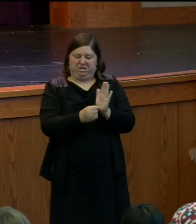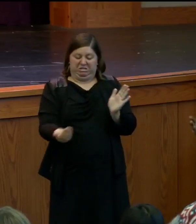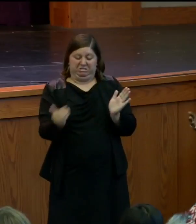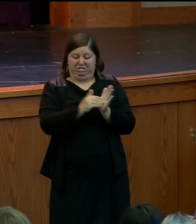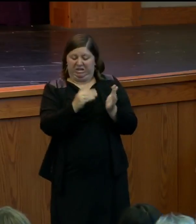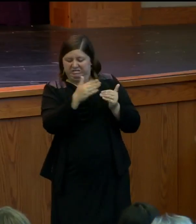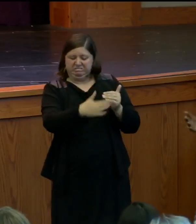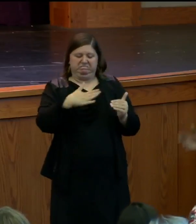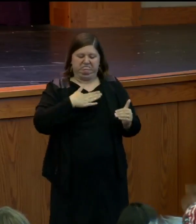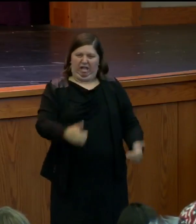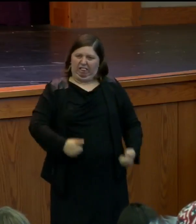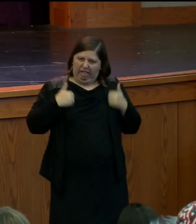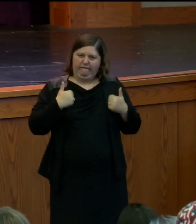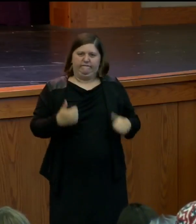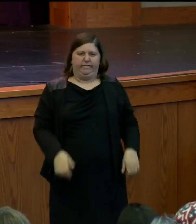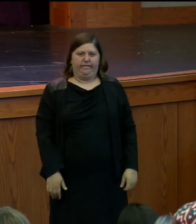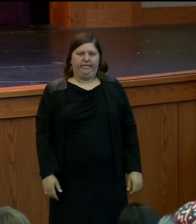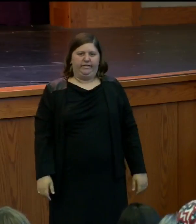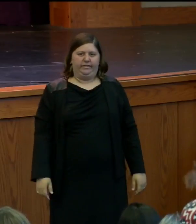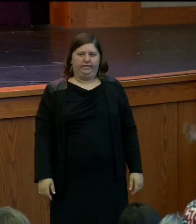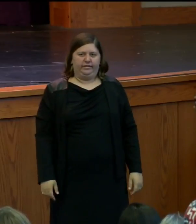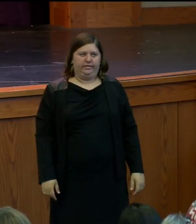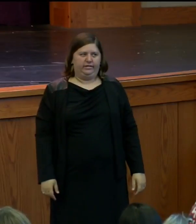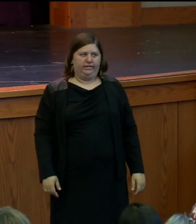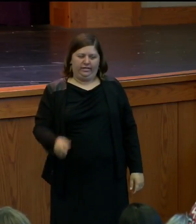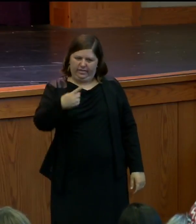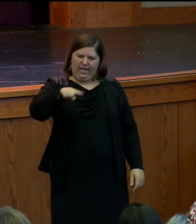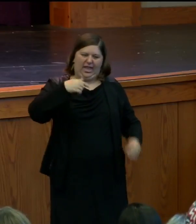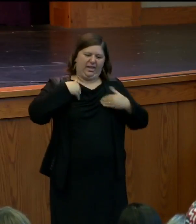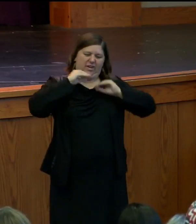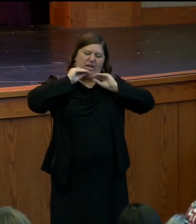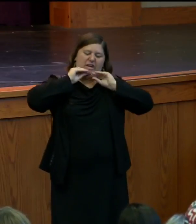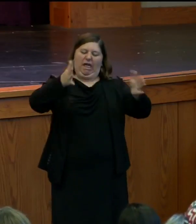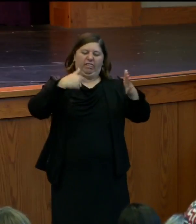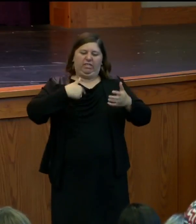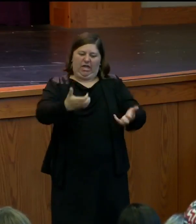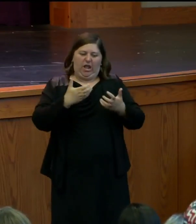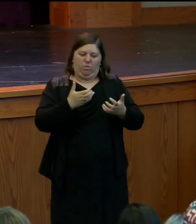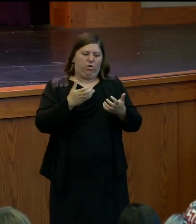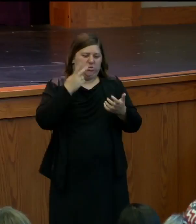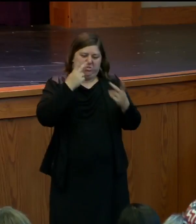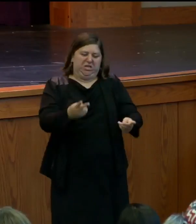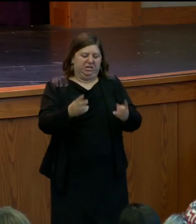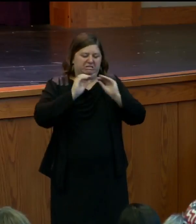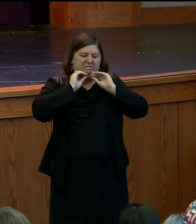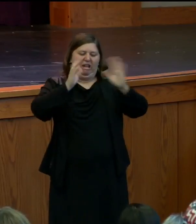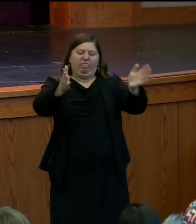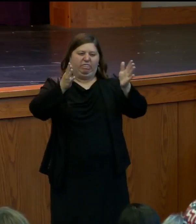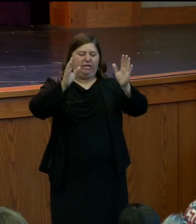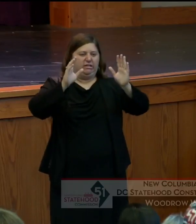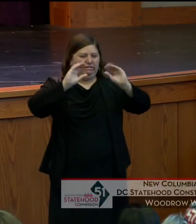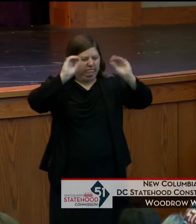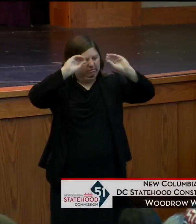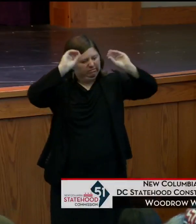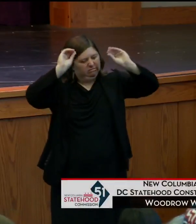LONG AS I LIVE. THEY HAVE NOTHING THAT I WANT TO COME TO SEE. NOTHING. THANK YOU.